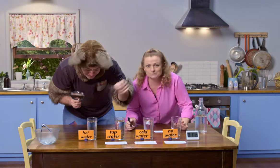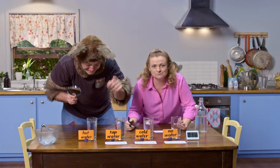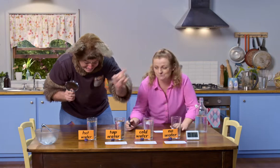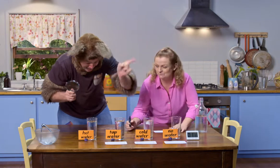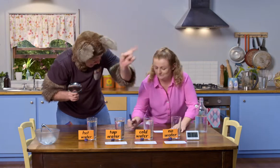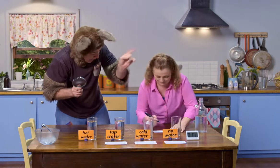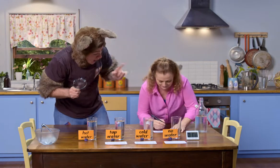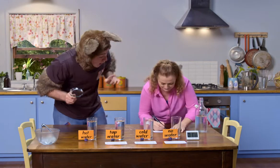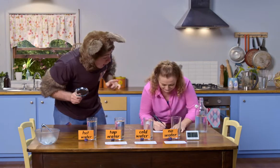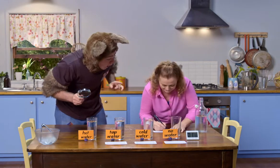Now, Sally, now!